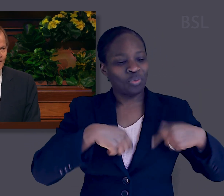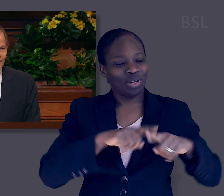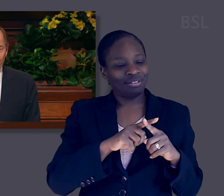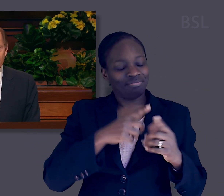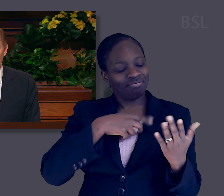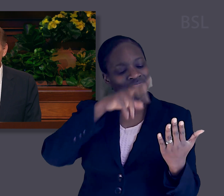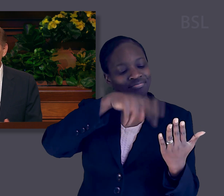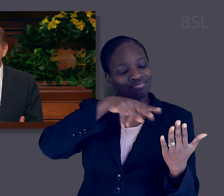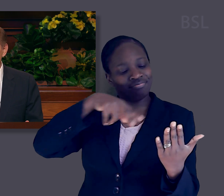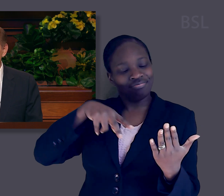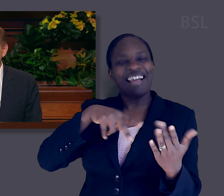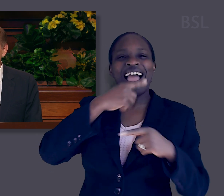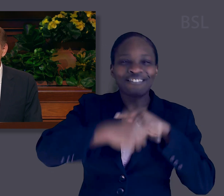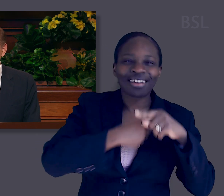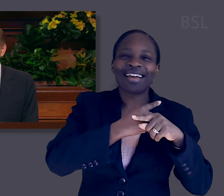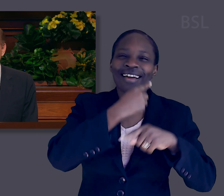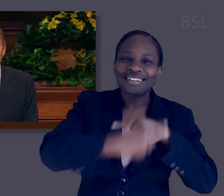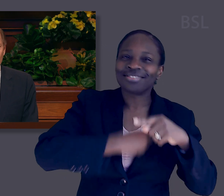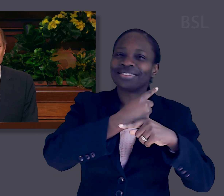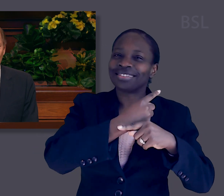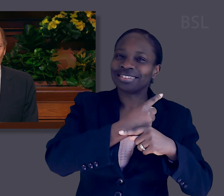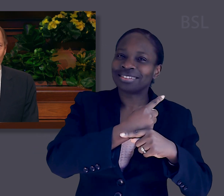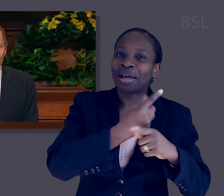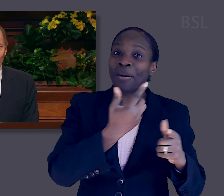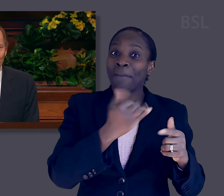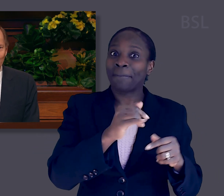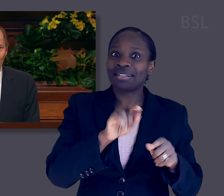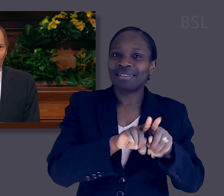Every year as we read this beloved story from a large old Bible,